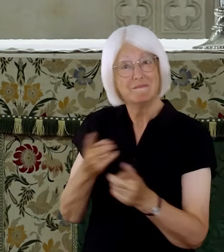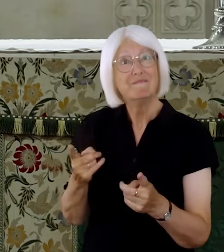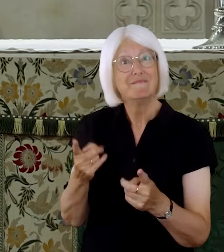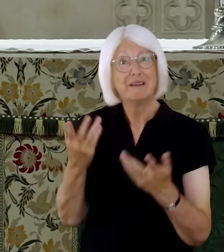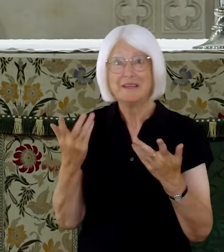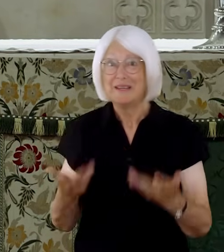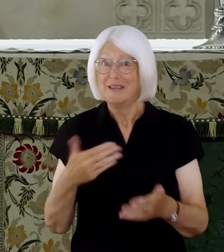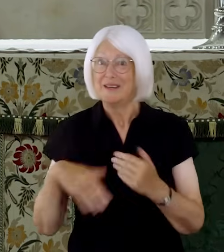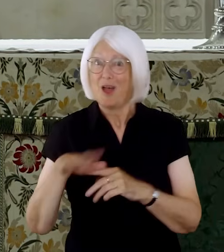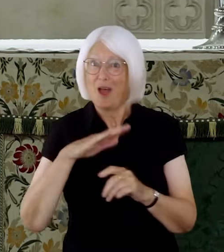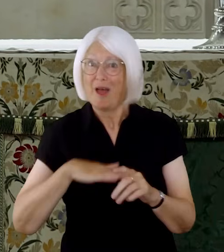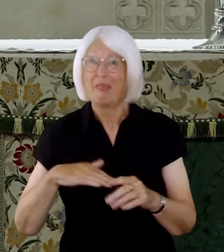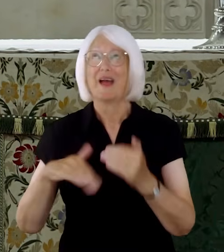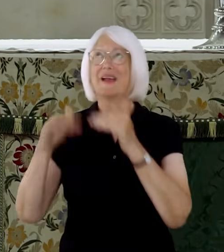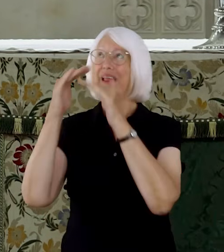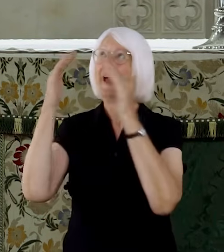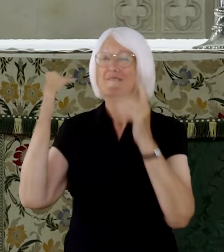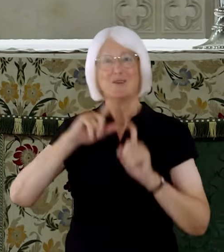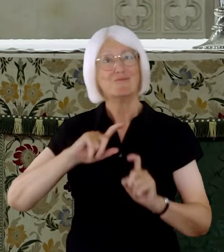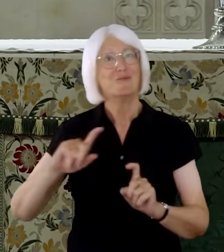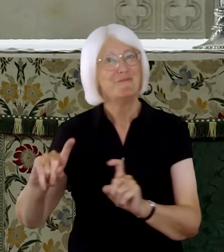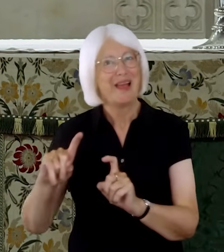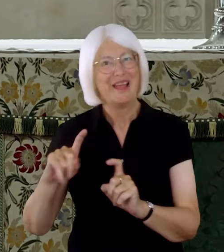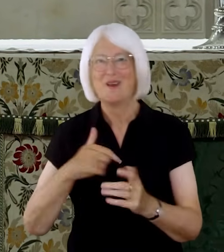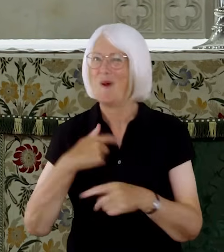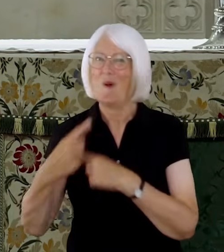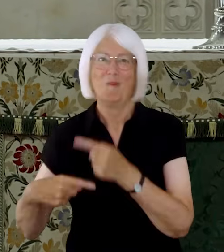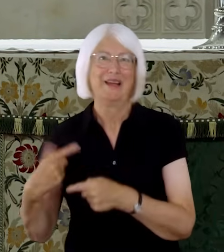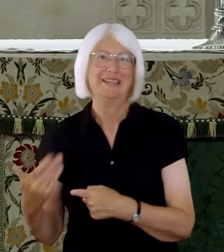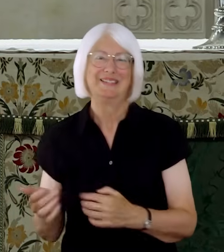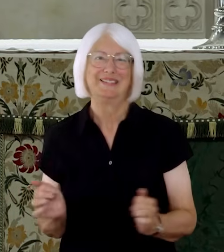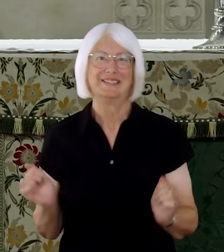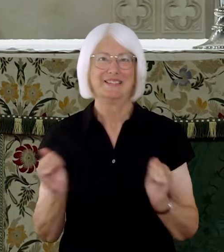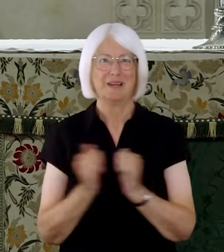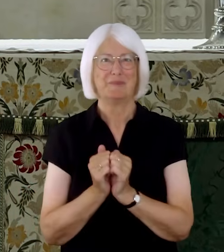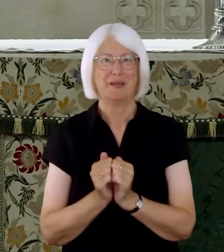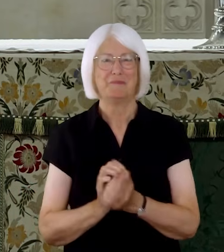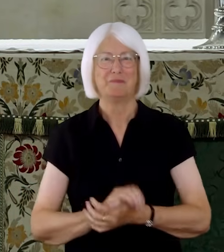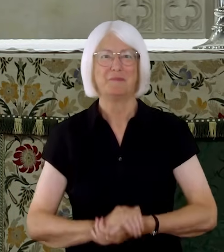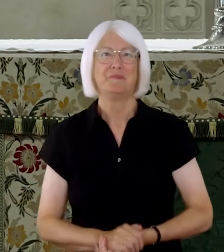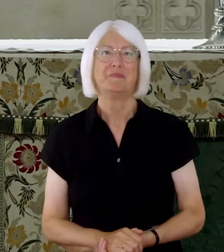on earth and in heaven and remain with you always. Amen.